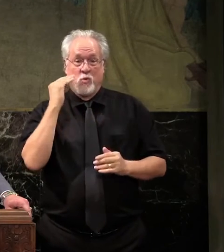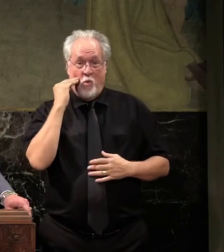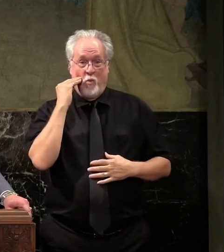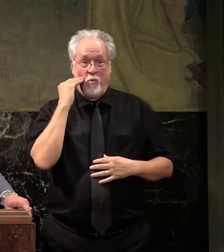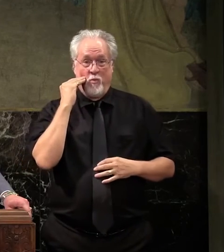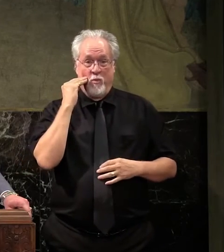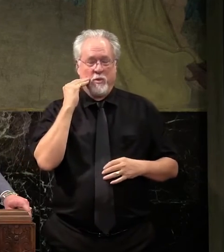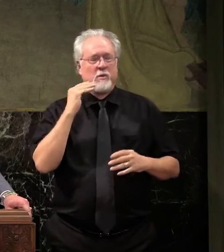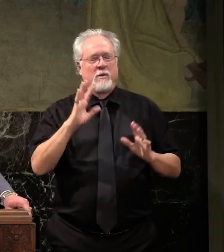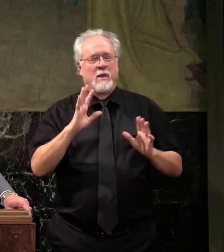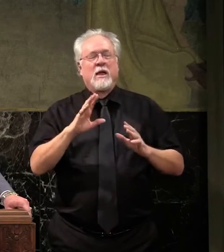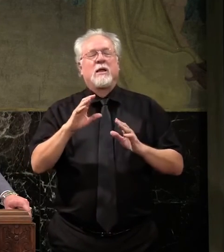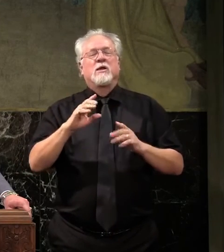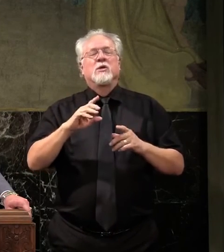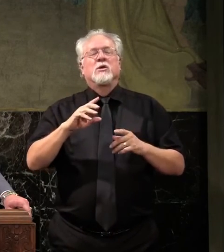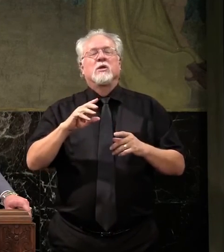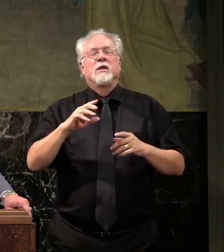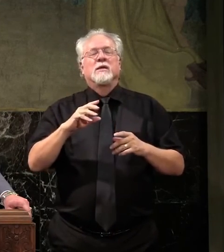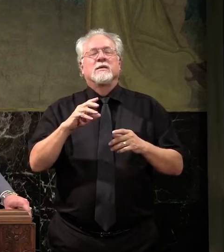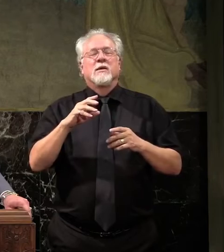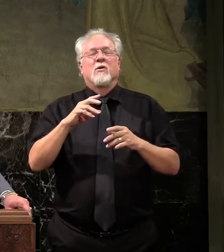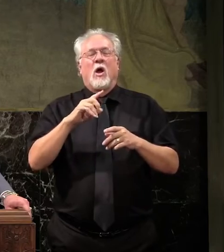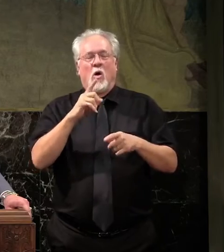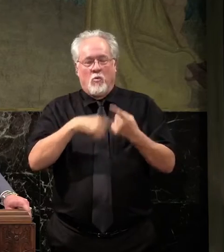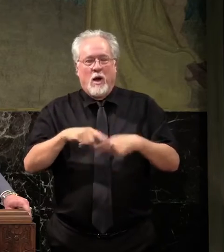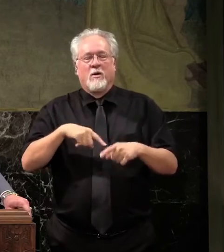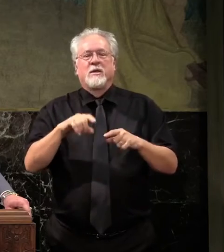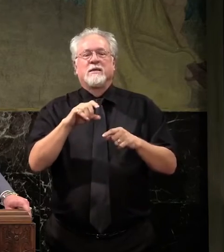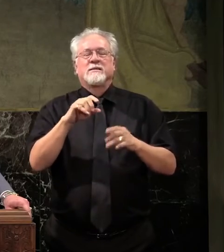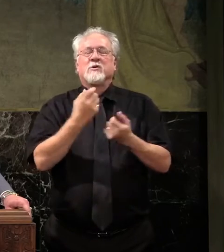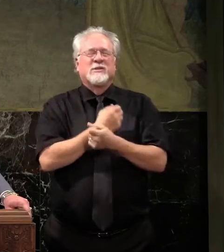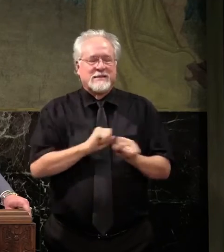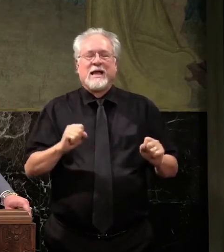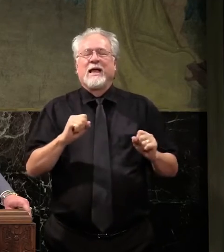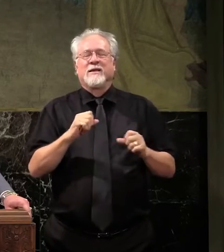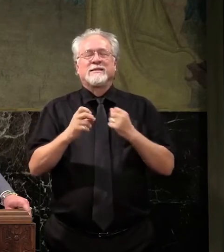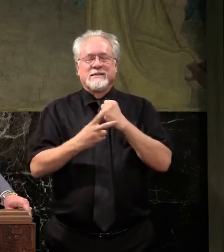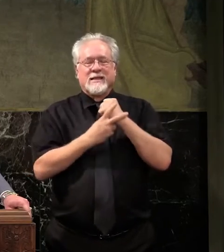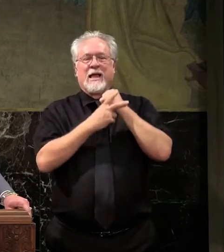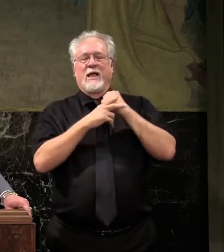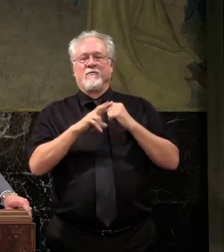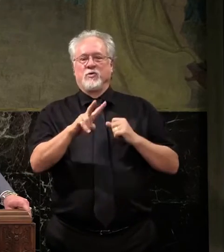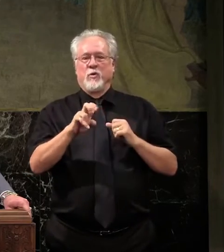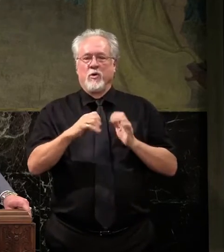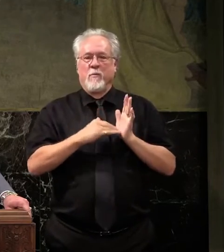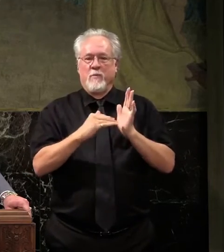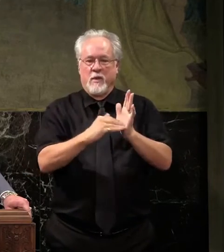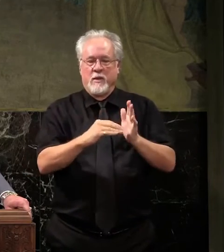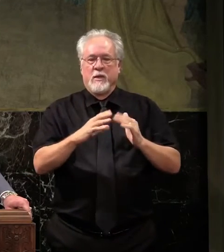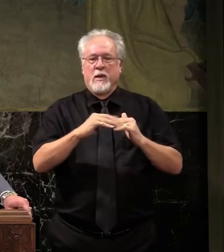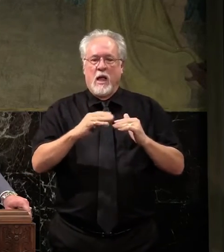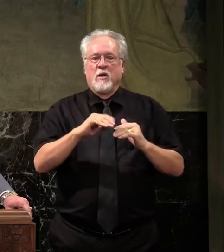I'm sorry, save right at two hundred million dollars of state general fund by bringing our federal tax dollars some through the Medicaid expansion and we